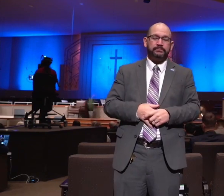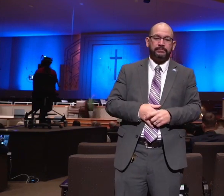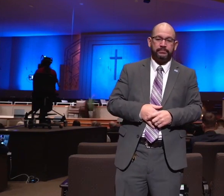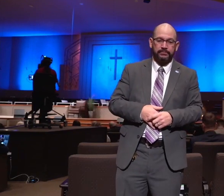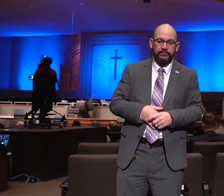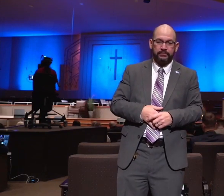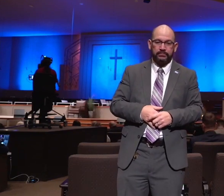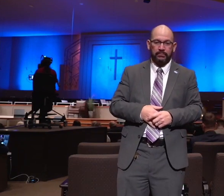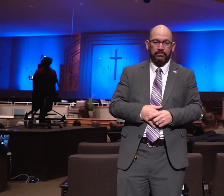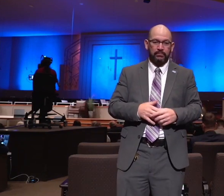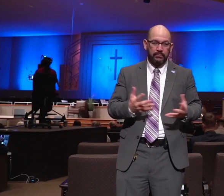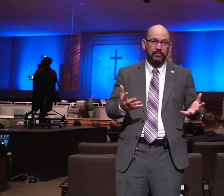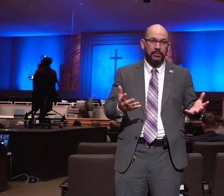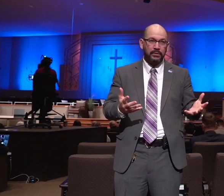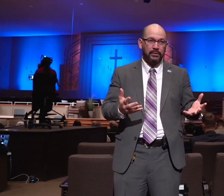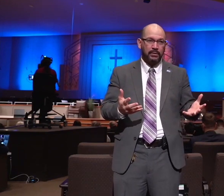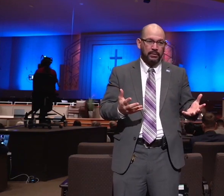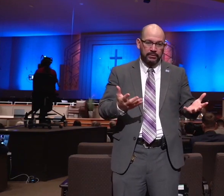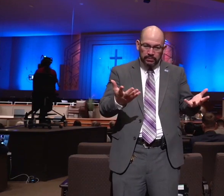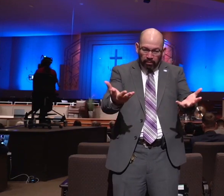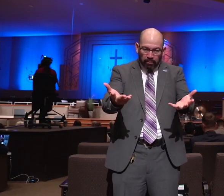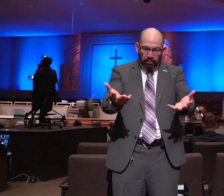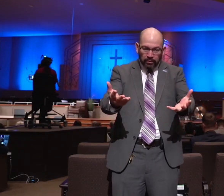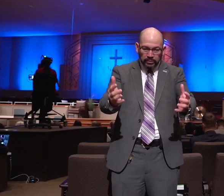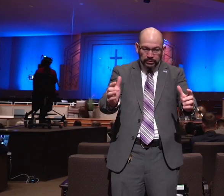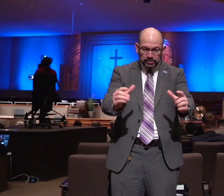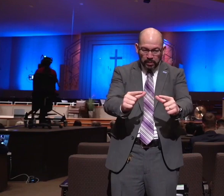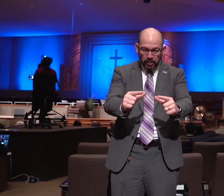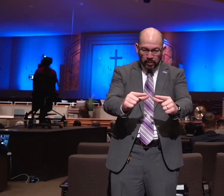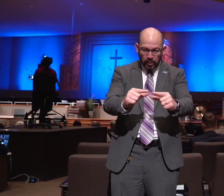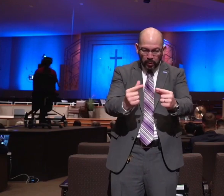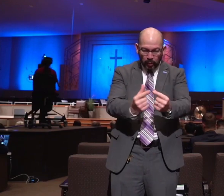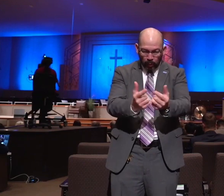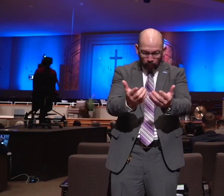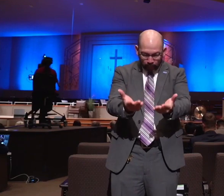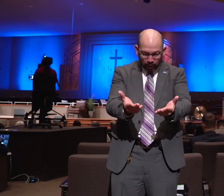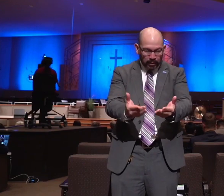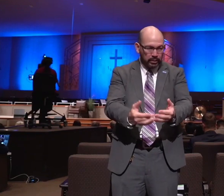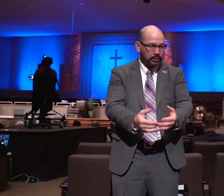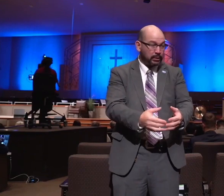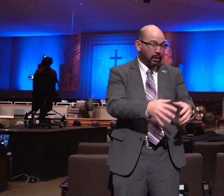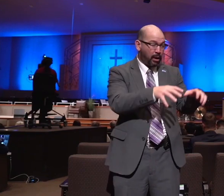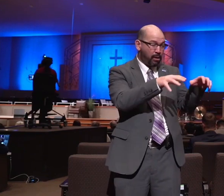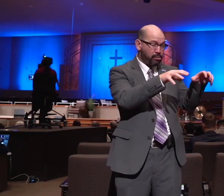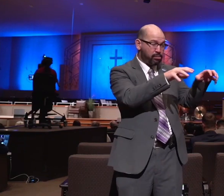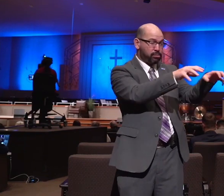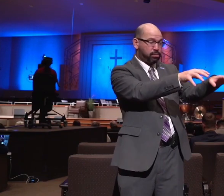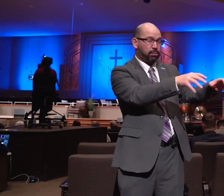fighting for the same piece of land